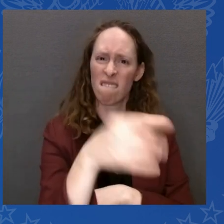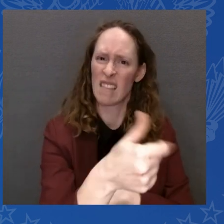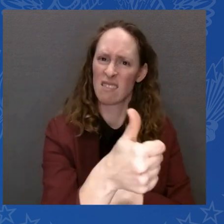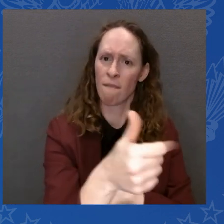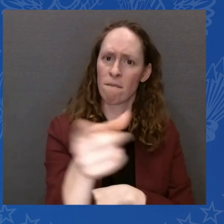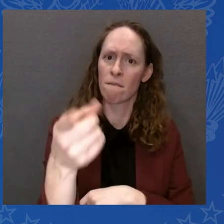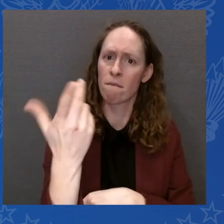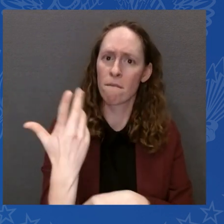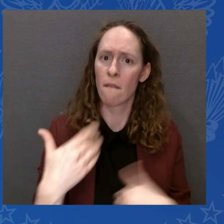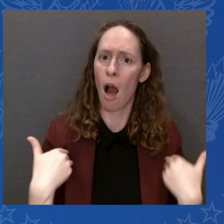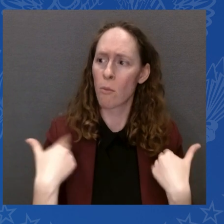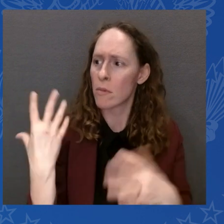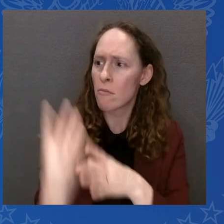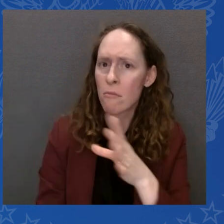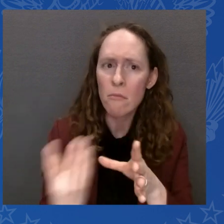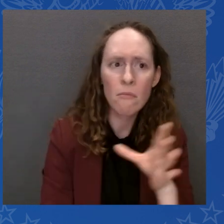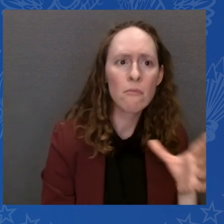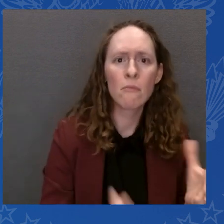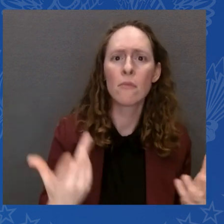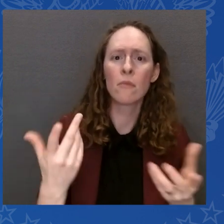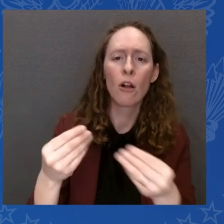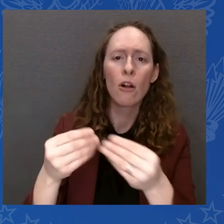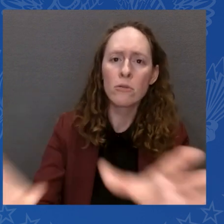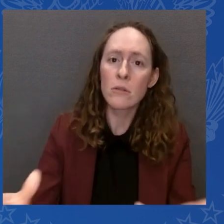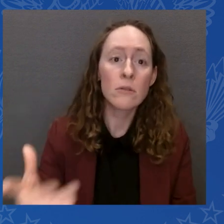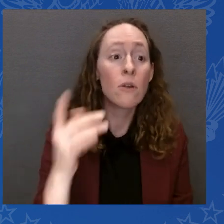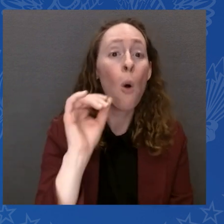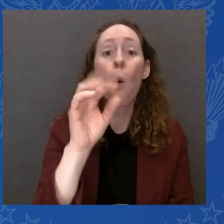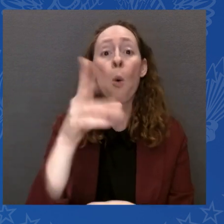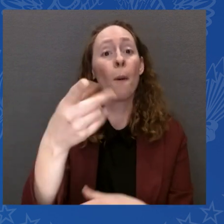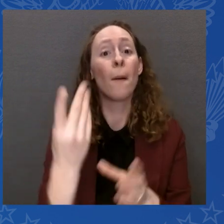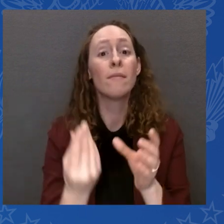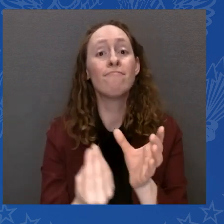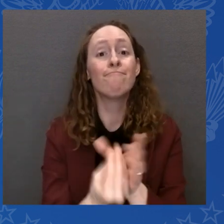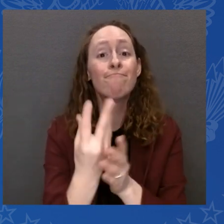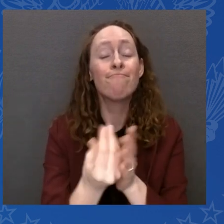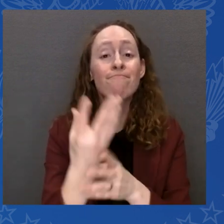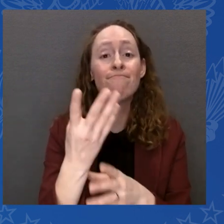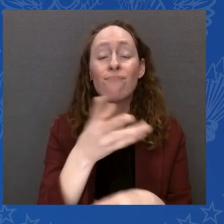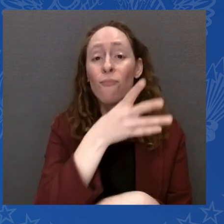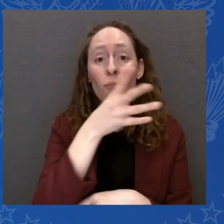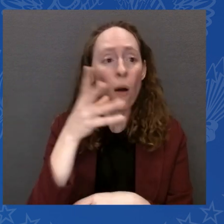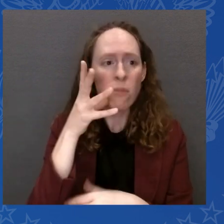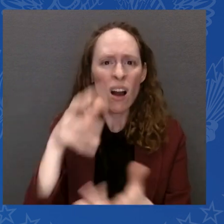the small businesses along the piers here; it's devastating what happened, but they're going to get help --